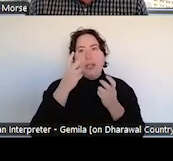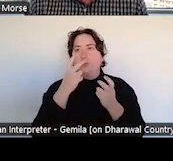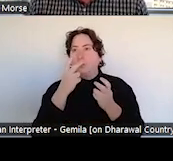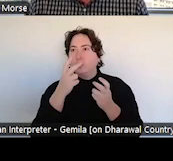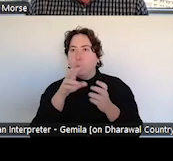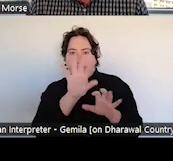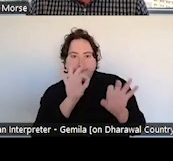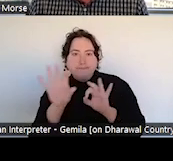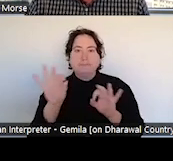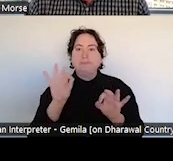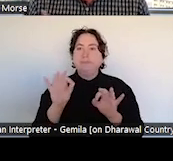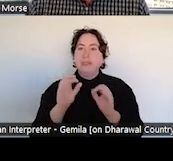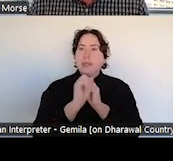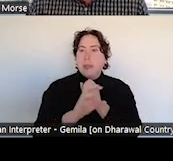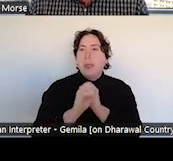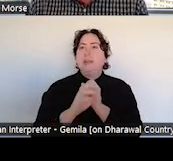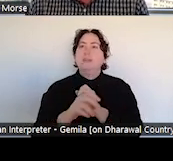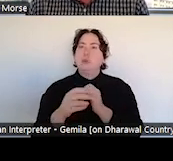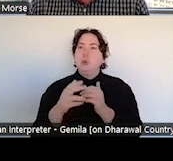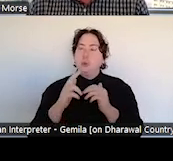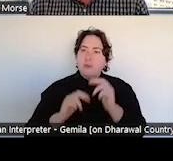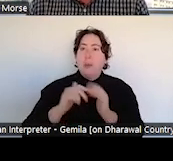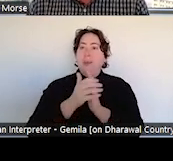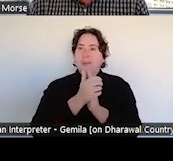knowledge around fundraising in the whole of organisation,